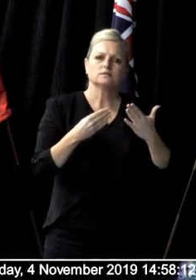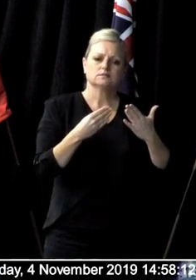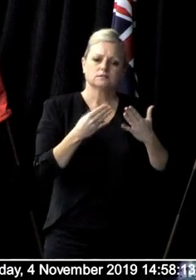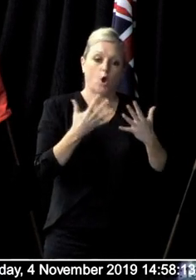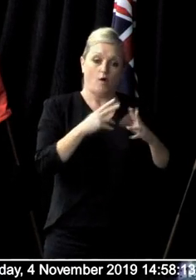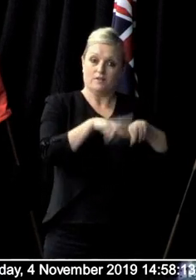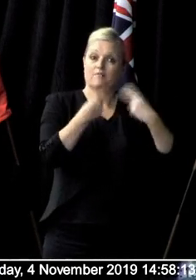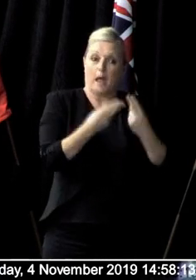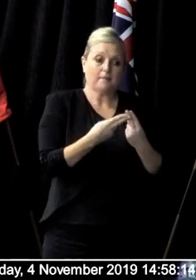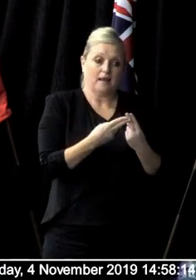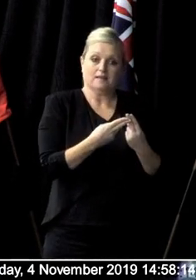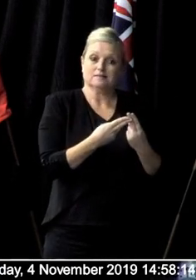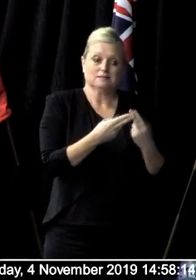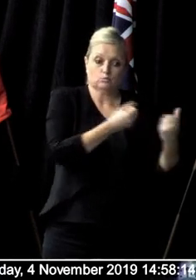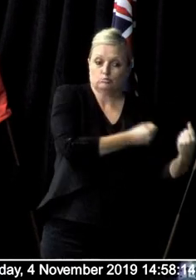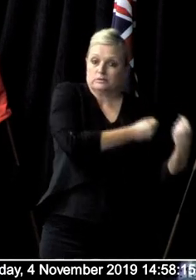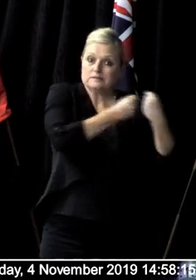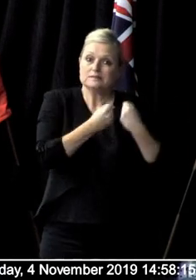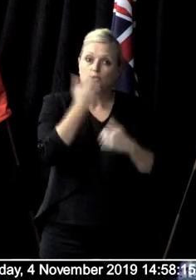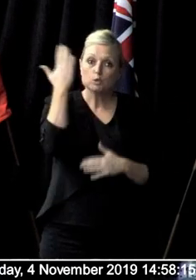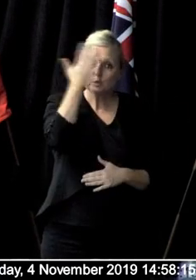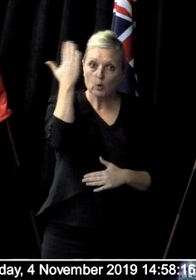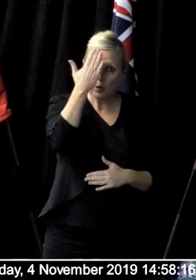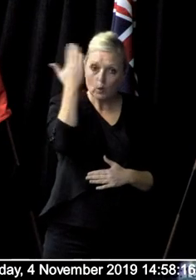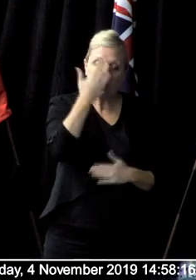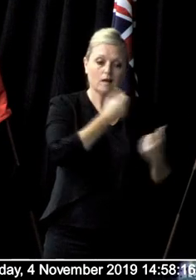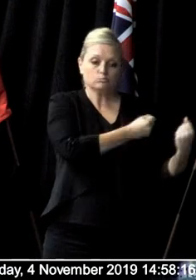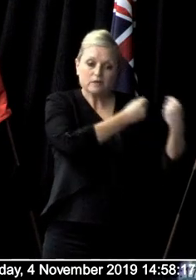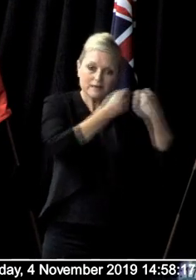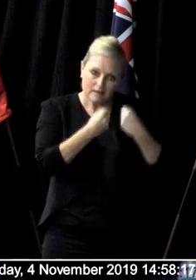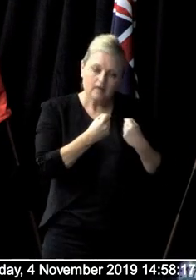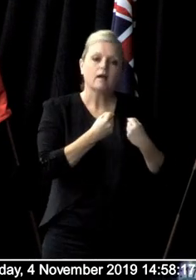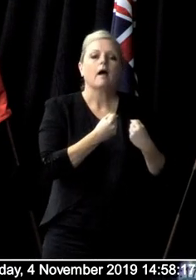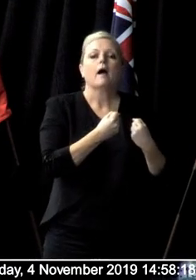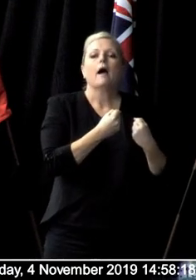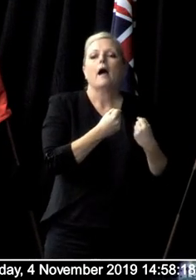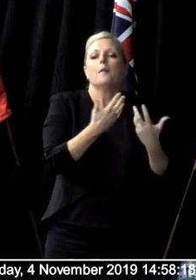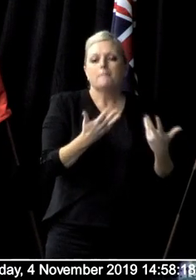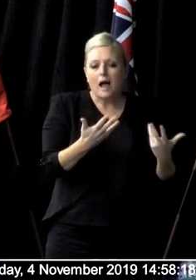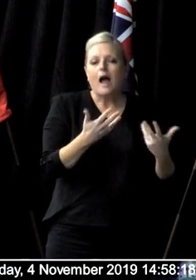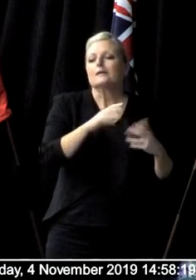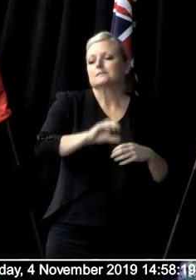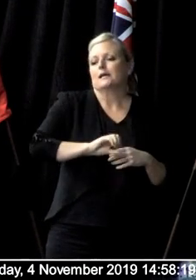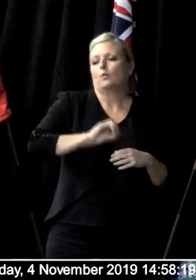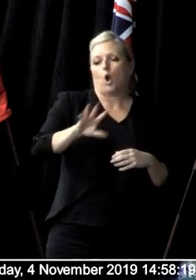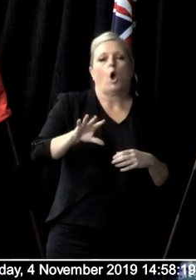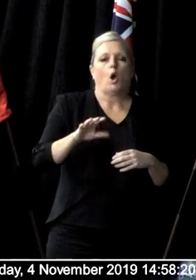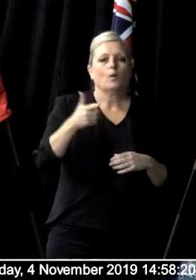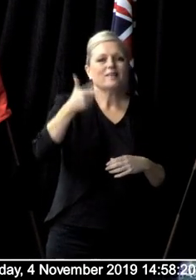made available to the school that are then put in that – the teacher’s drawer and not accessible to the student. What’s a choice board?